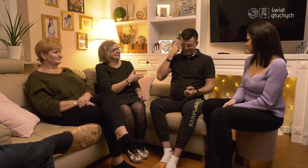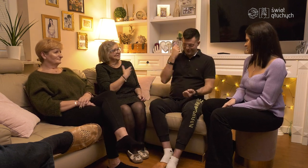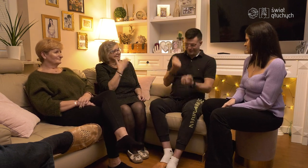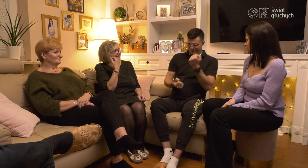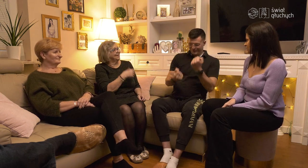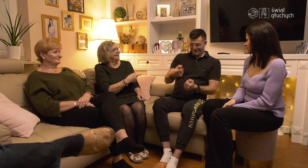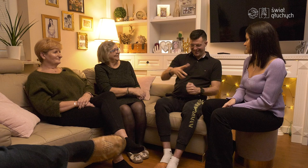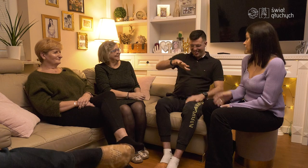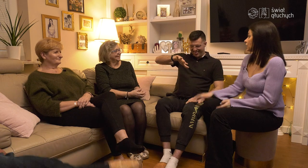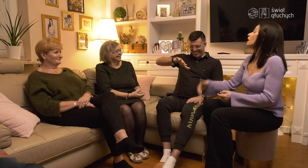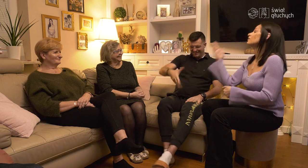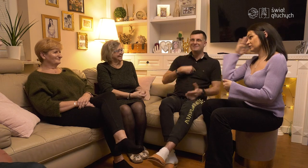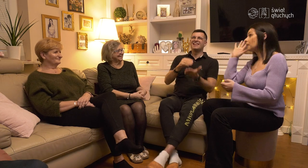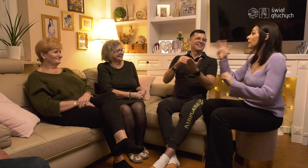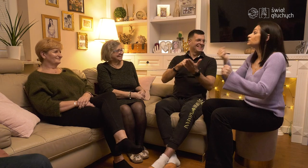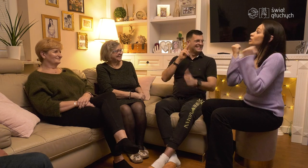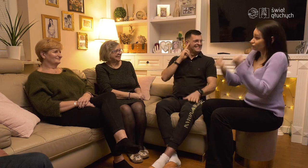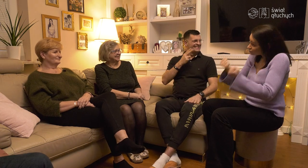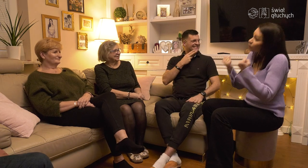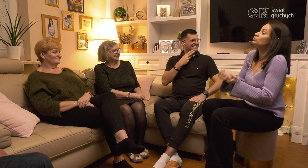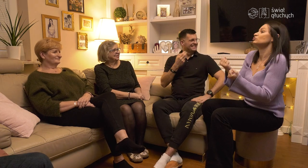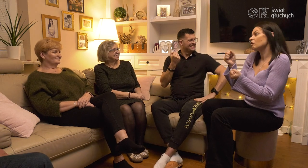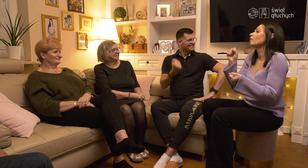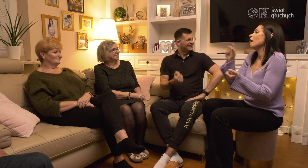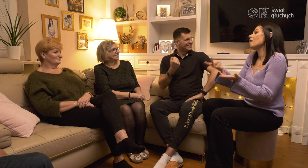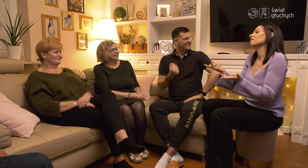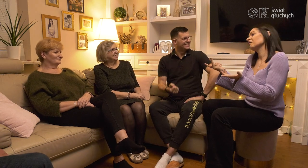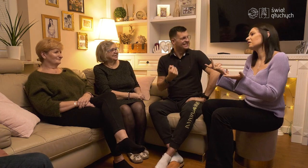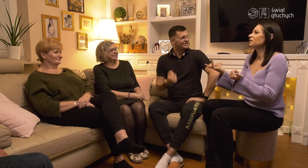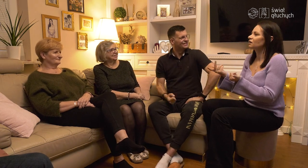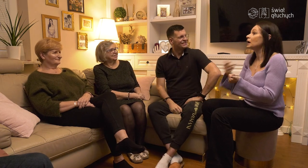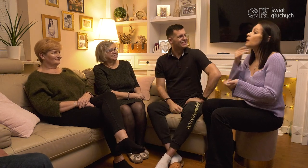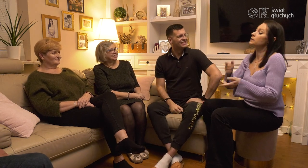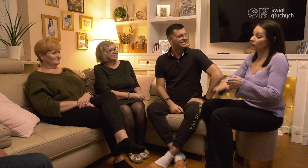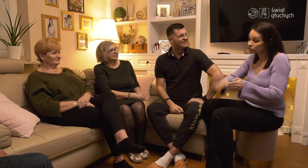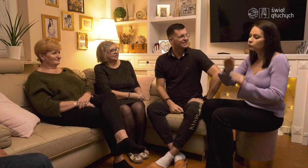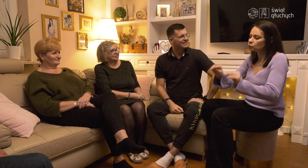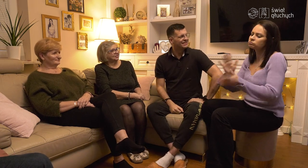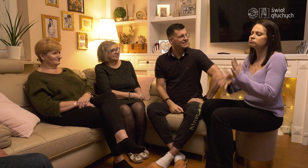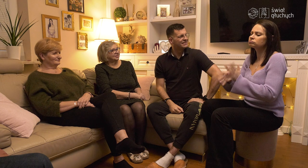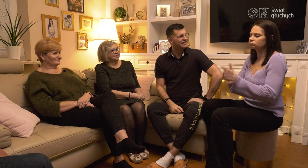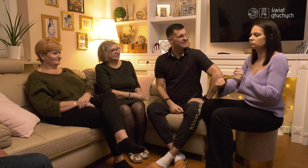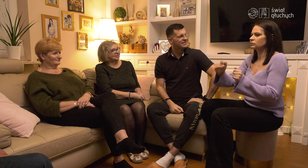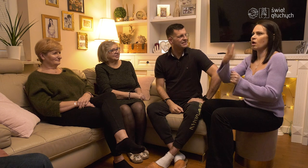If we had hearing children, it would be really difficult, I'm already so used to the deaf world. [Monika]: Hard, maybe yes, but from childhood we would be signing to him,